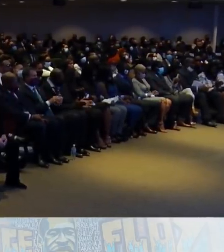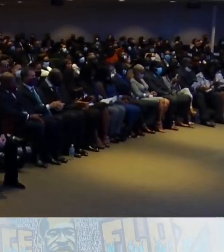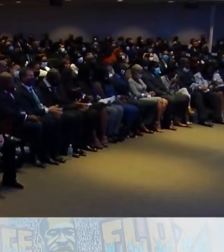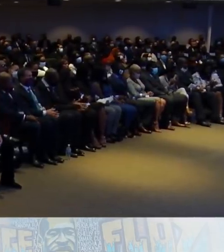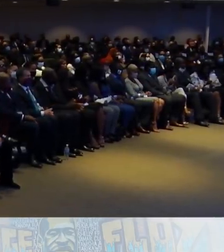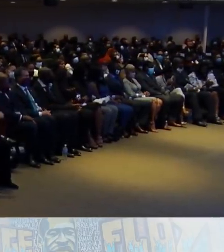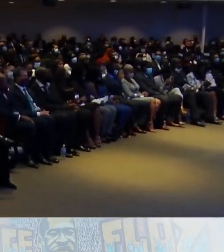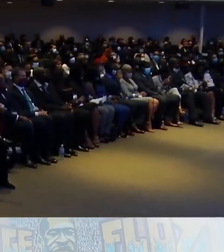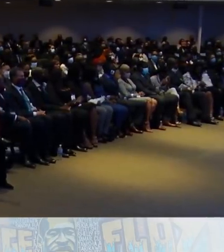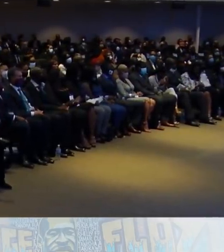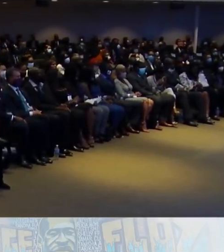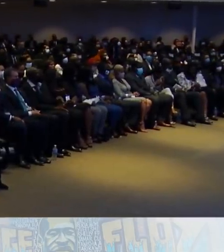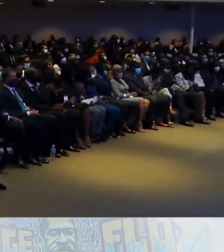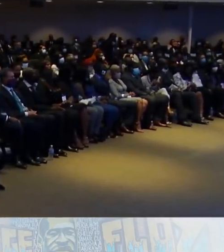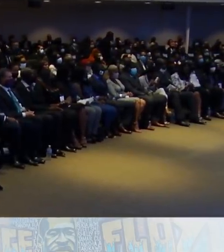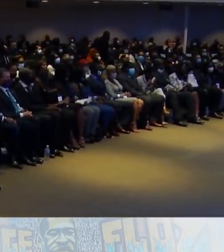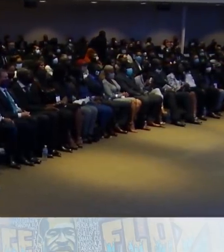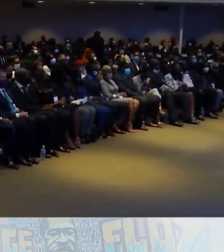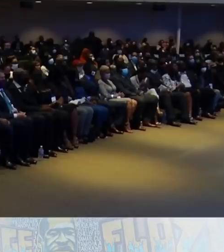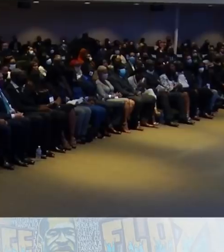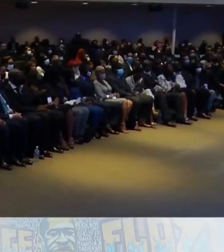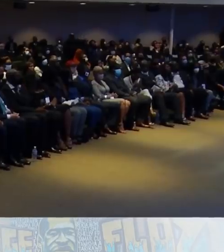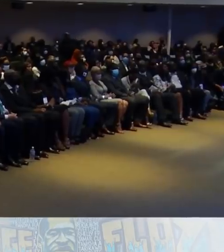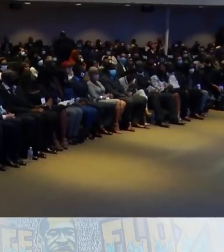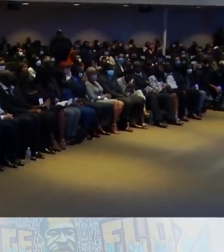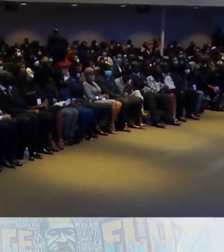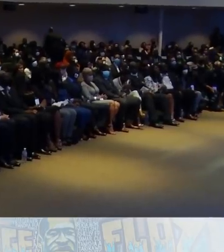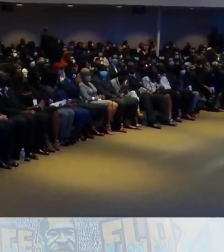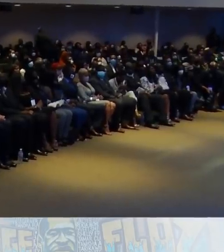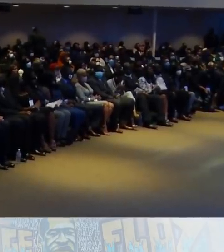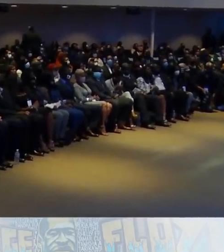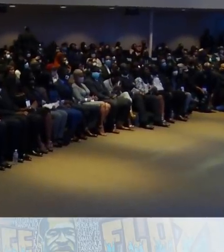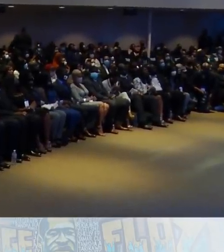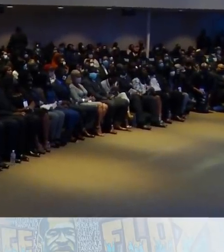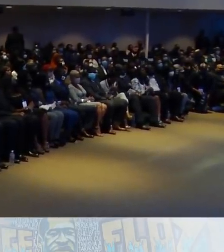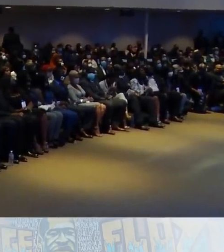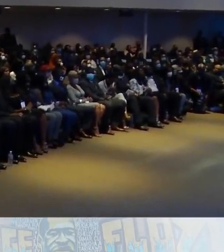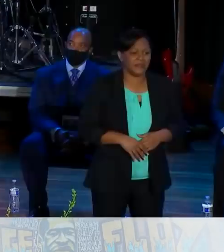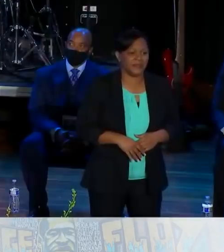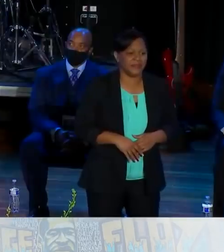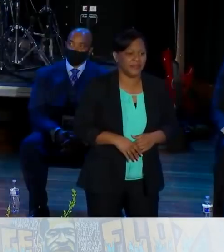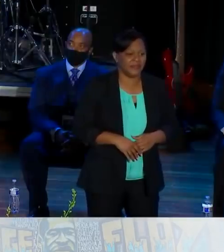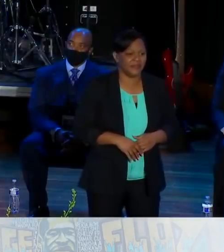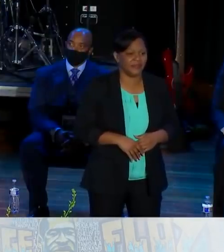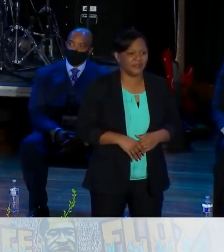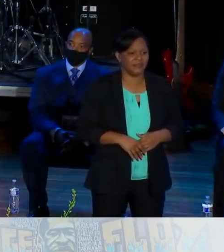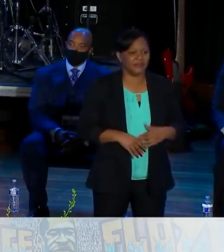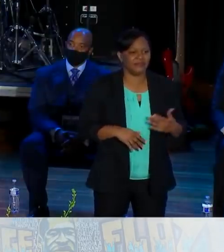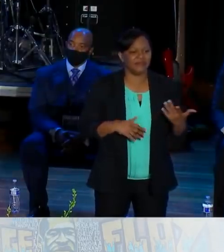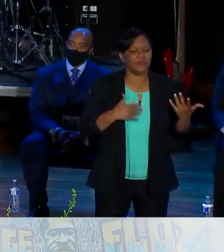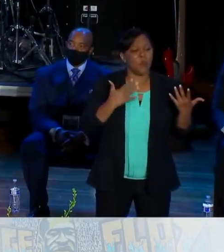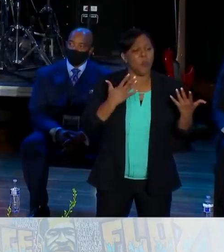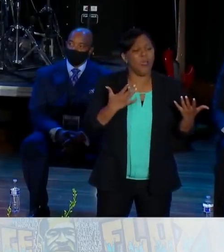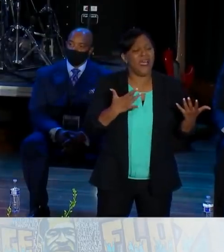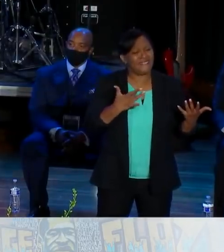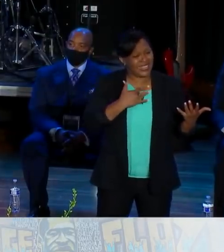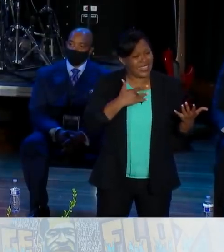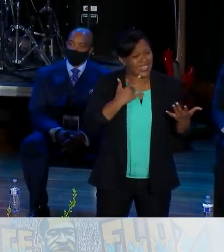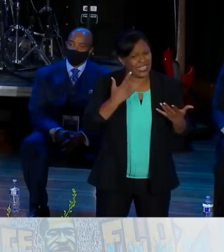THE PANDEMIC OF RACISM AND DISCRIMINATION THAT KILLED GEORGE FLOYD. SO BEFORE WE MAKE A PLEA TO